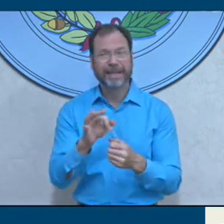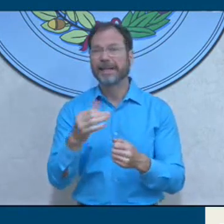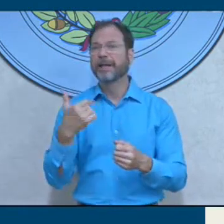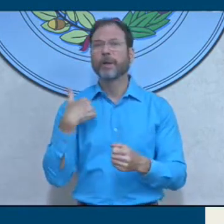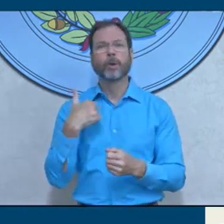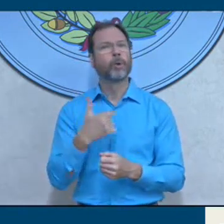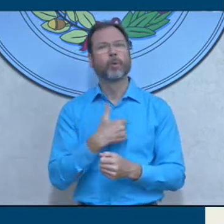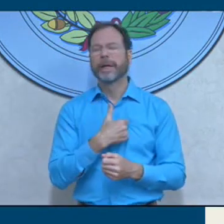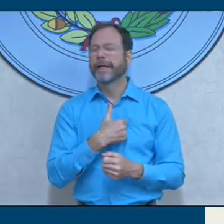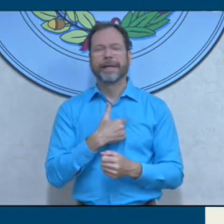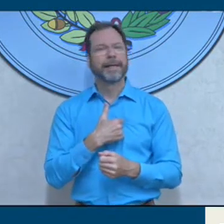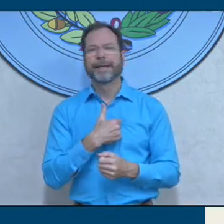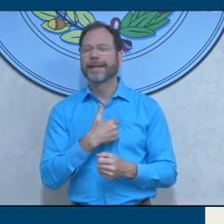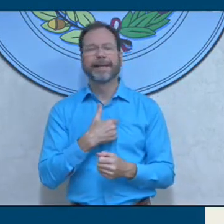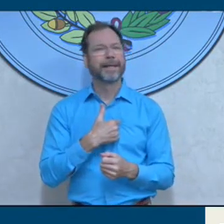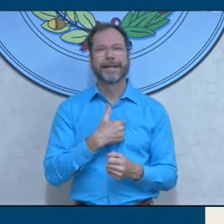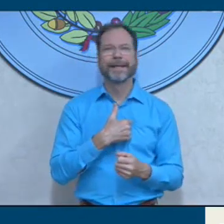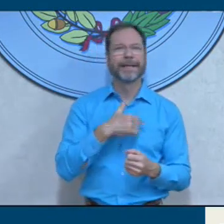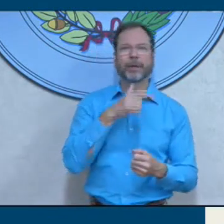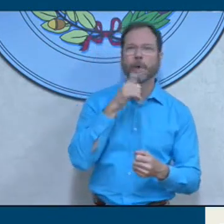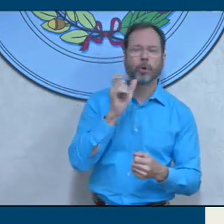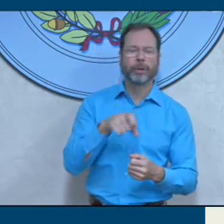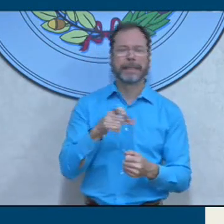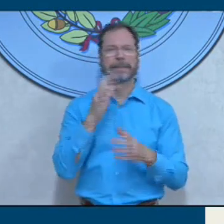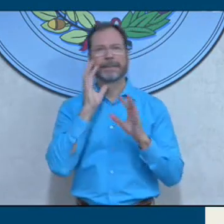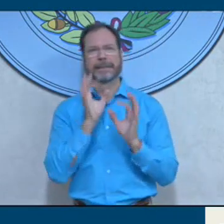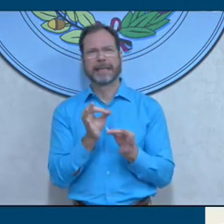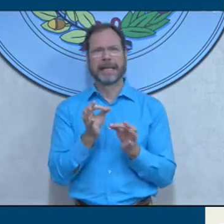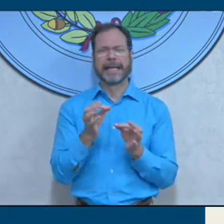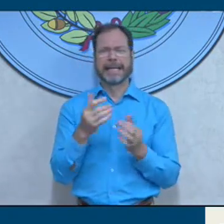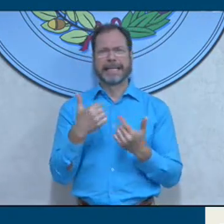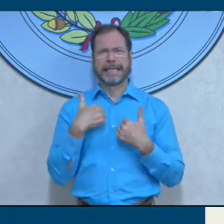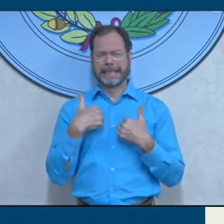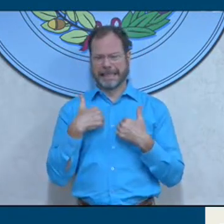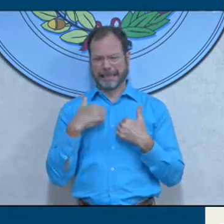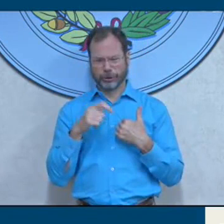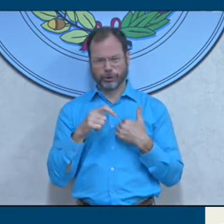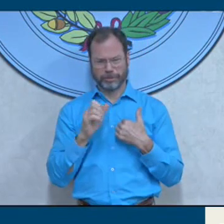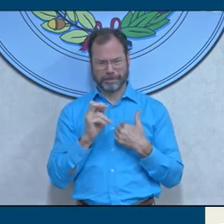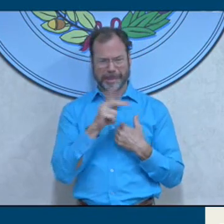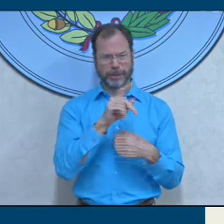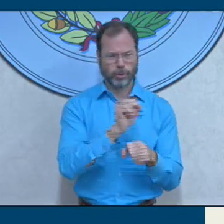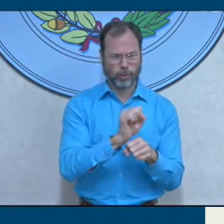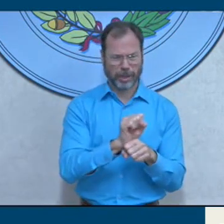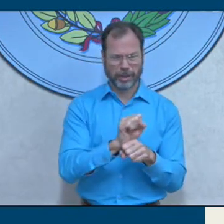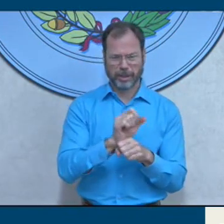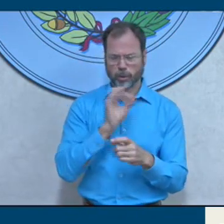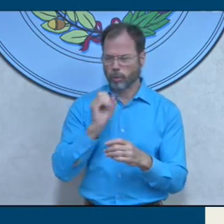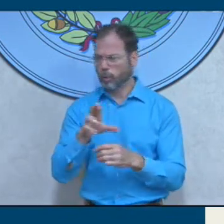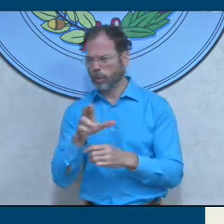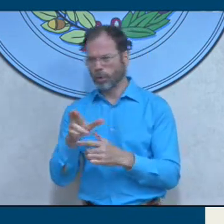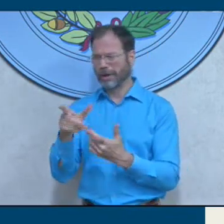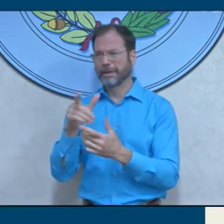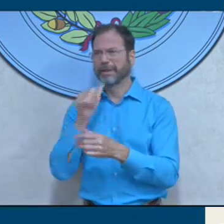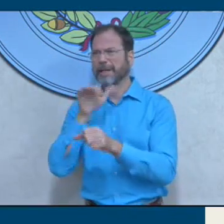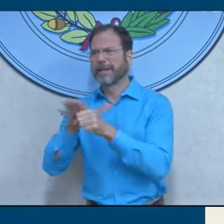WANT TO MAKE. AND THAT IS WE ARE NOW IN A SITUATION WHERE WE'RE COEXISTING WITH COVID-19 WHERE WE DO NOT HAVE TO CHOOSE